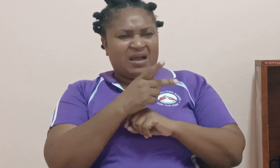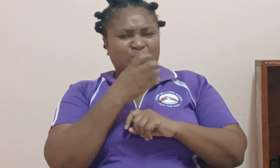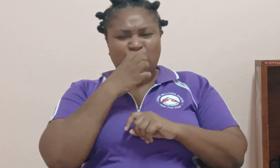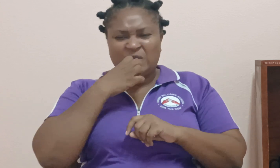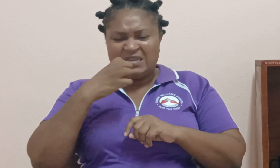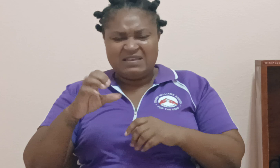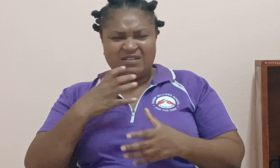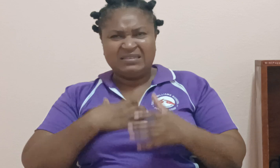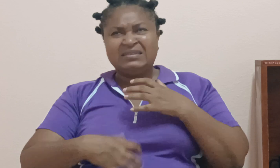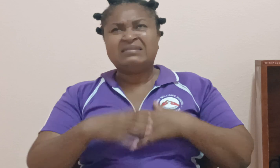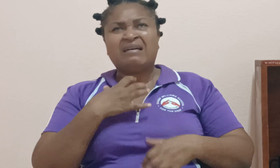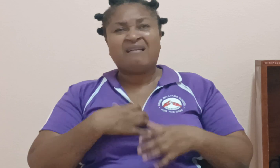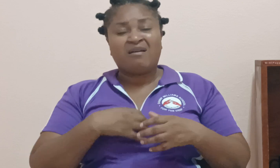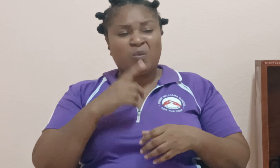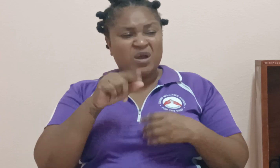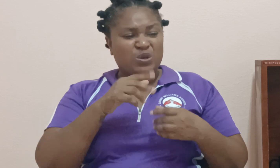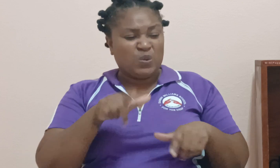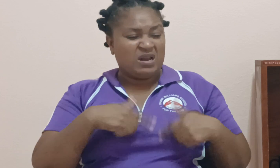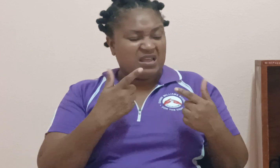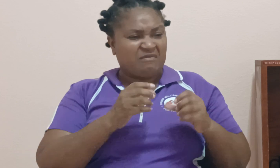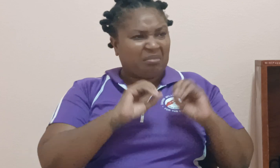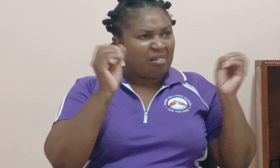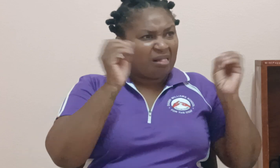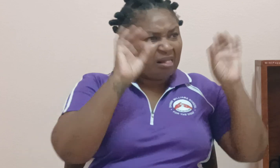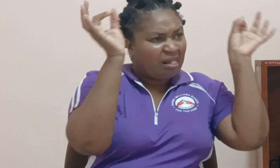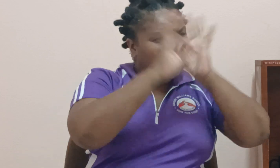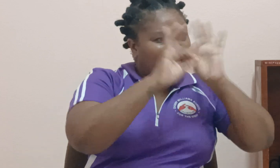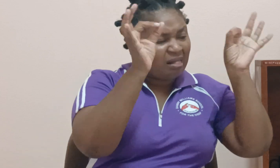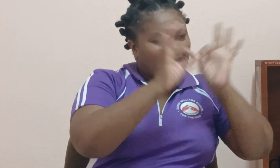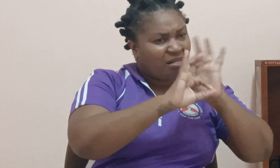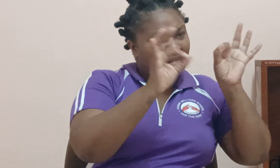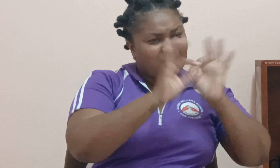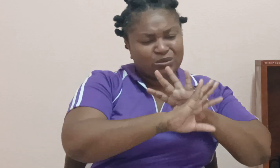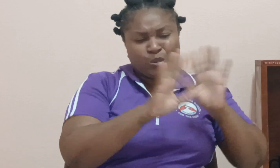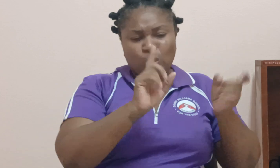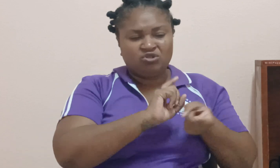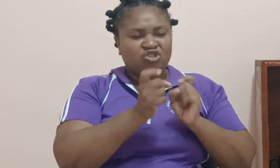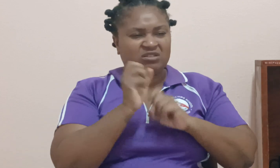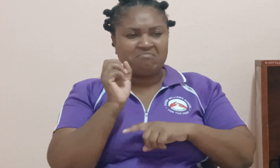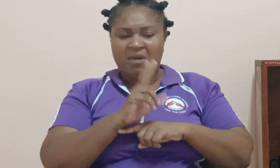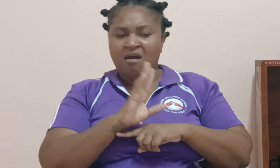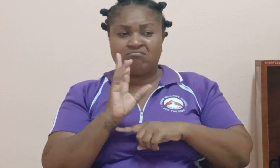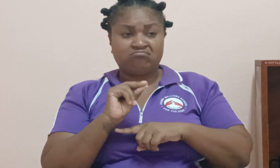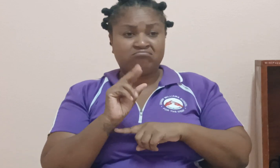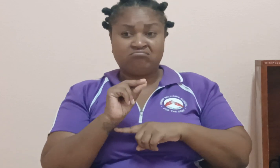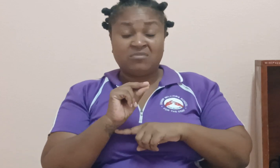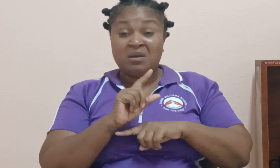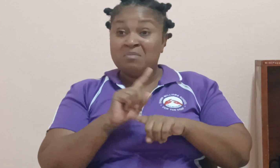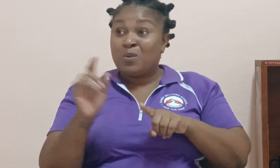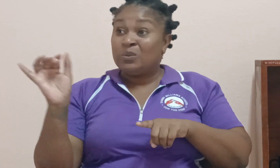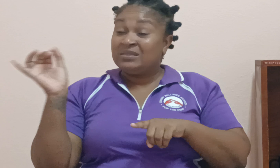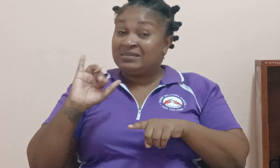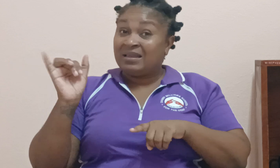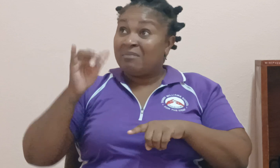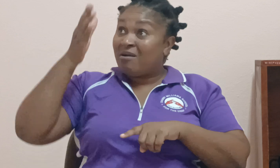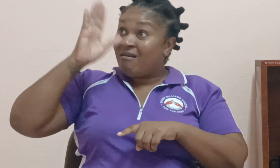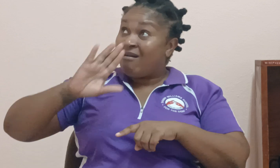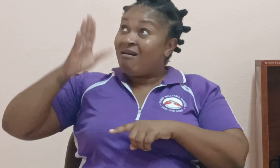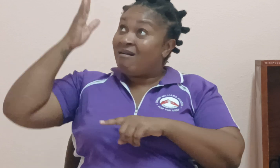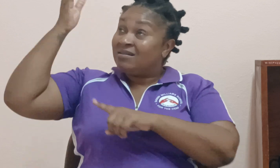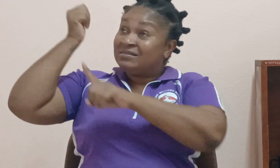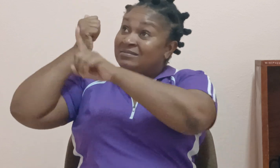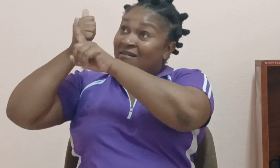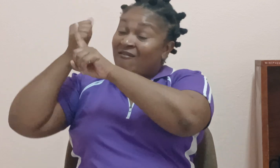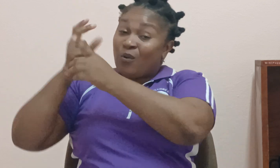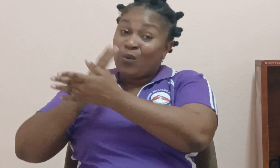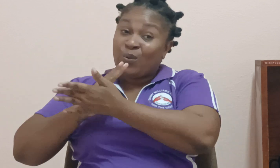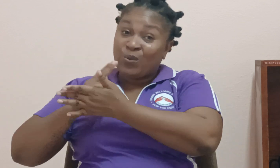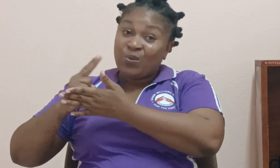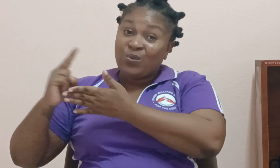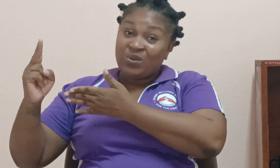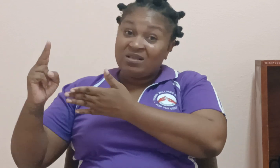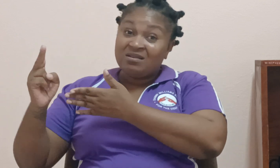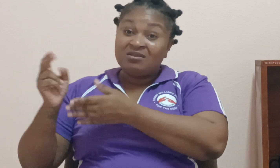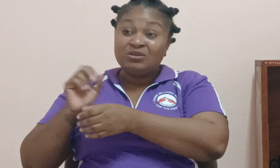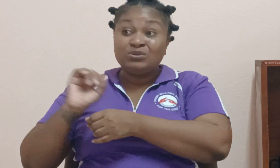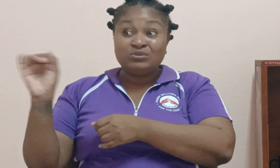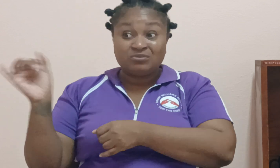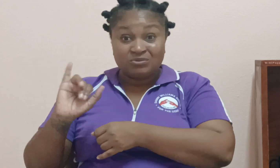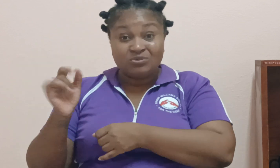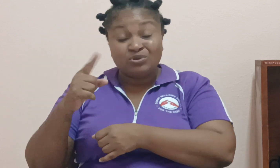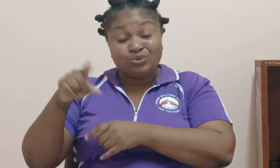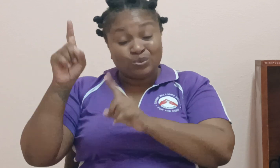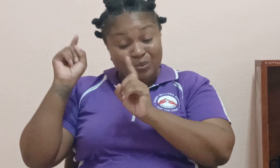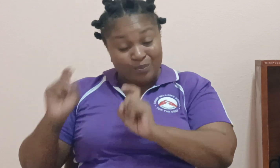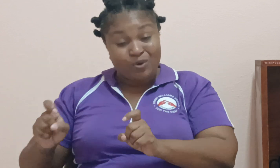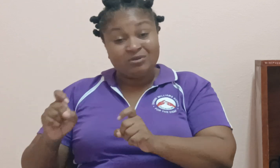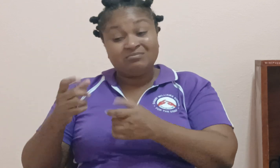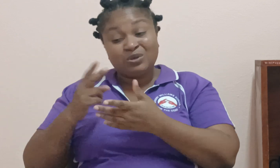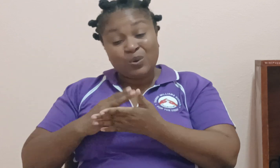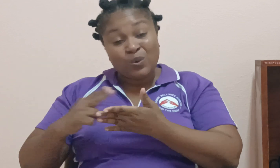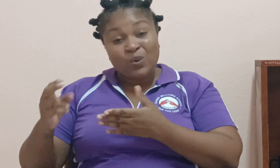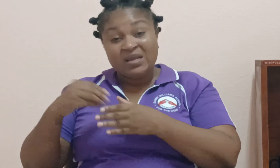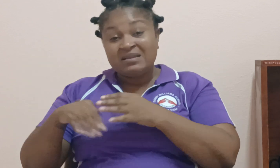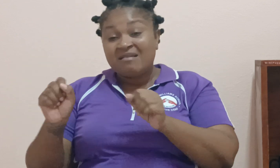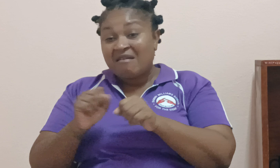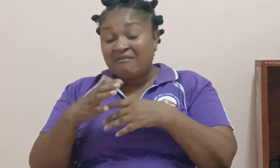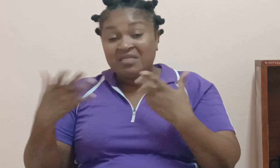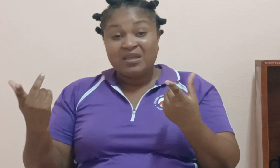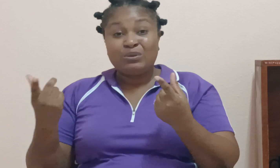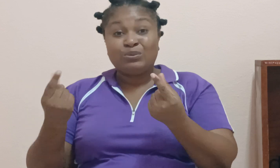in ignorance. But just as he who called you is holy, so be holy in all you do;